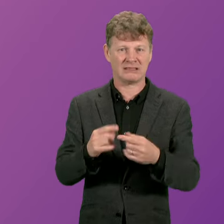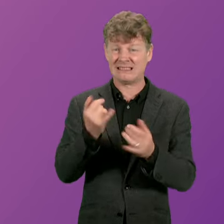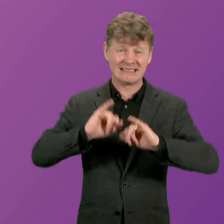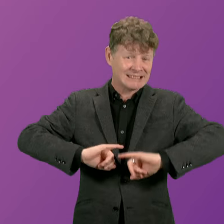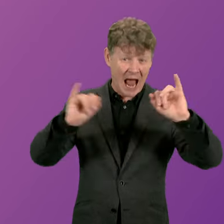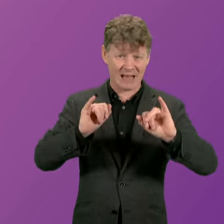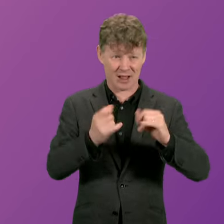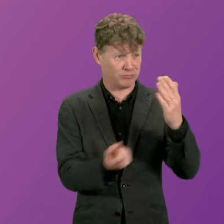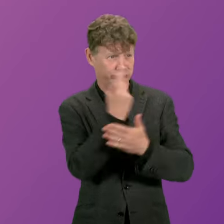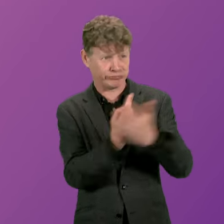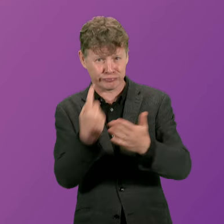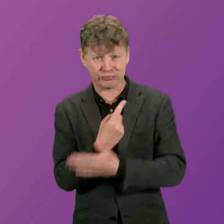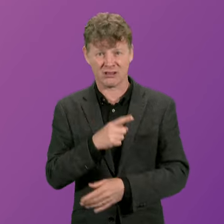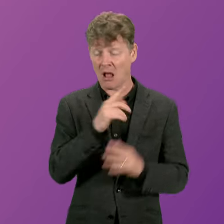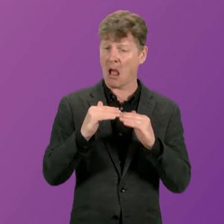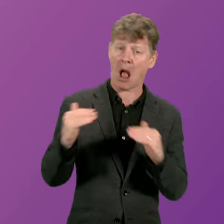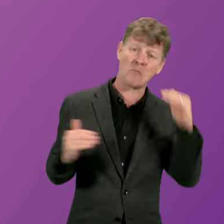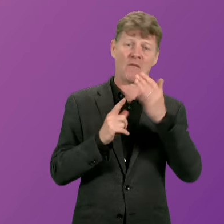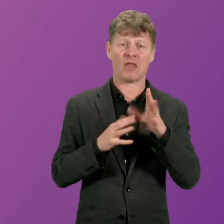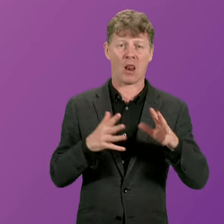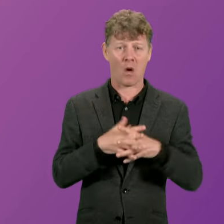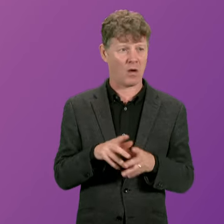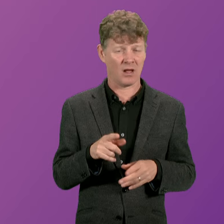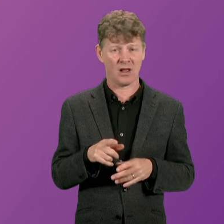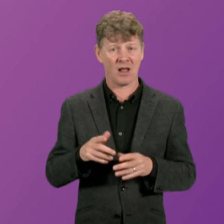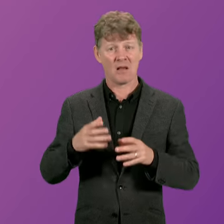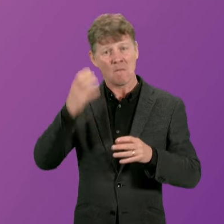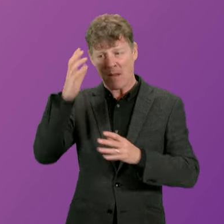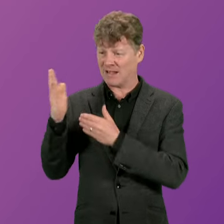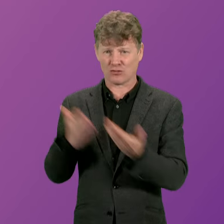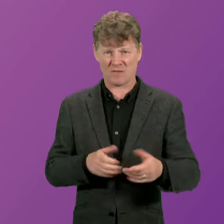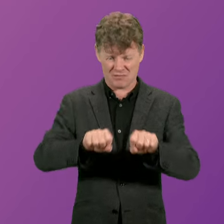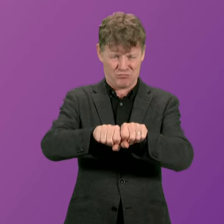the law and breaking public services—a track record of failure. That is not just